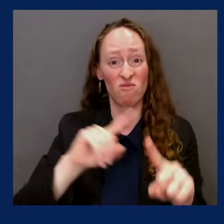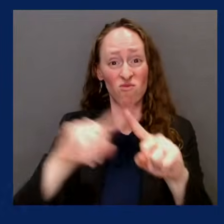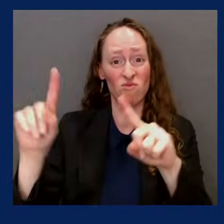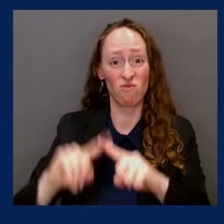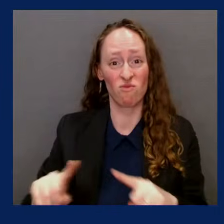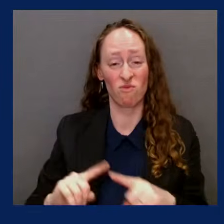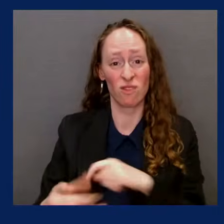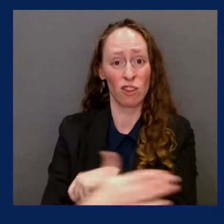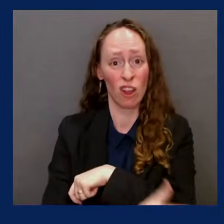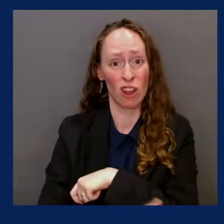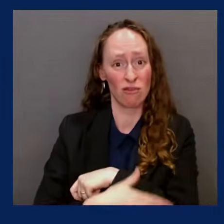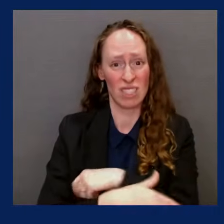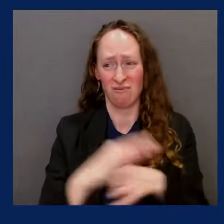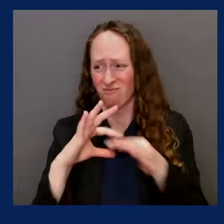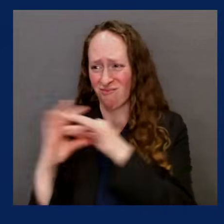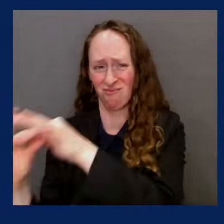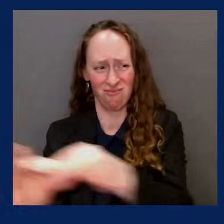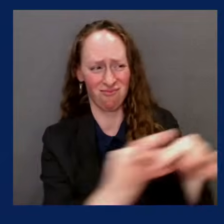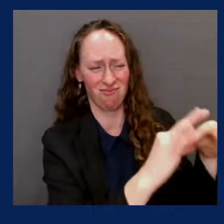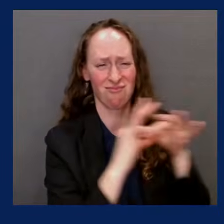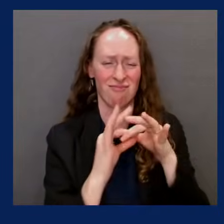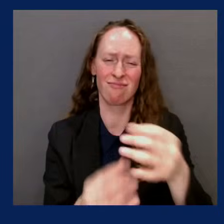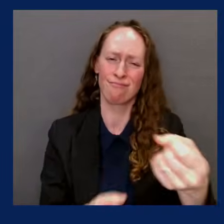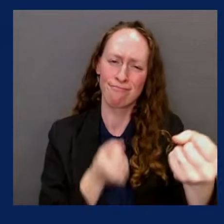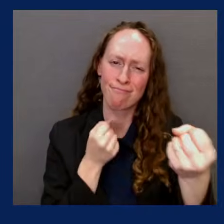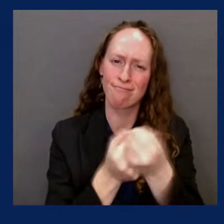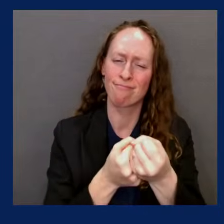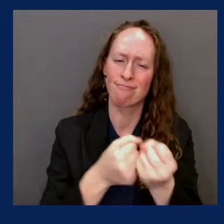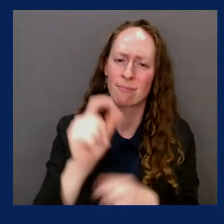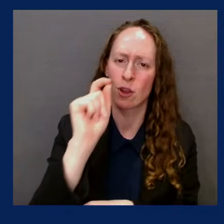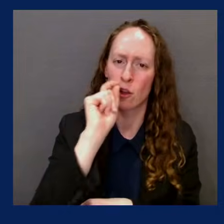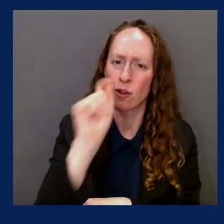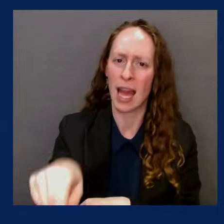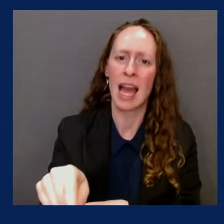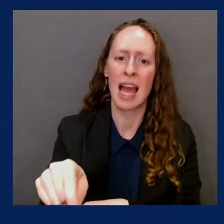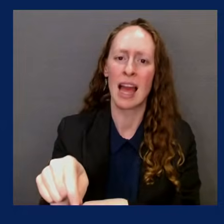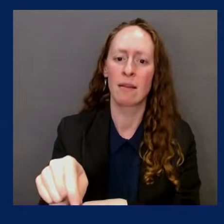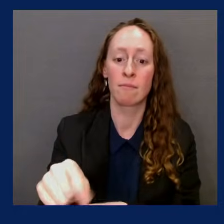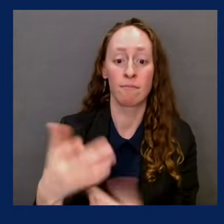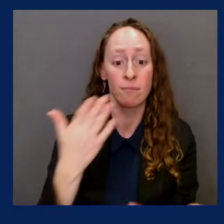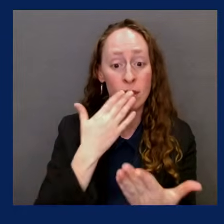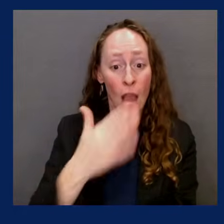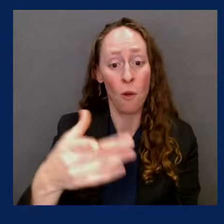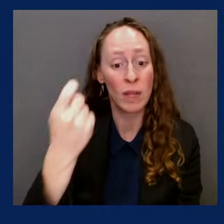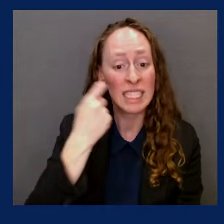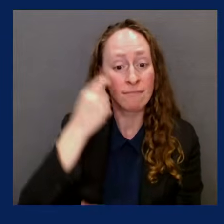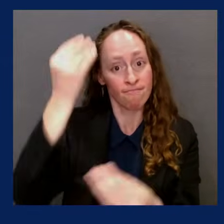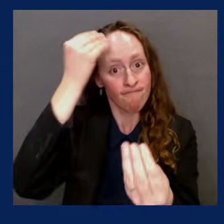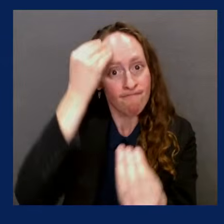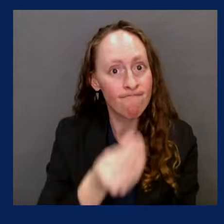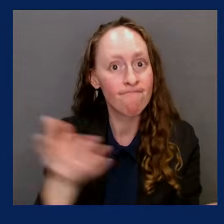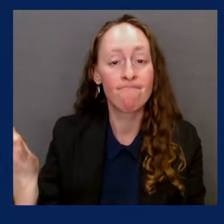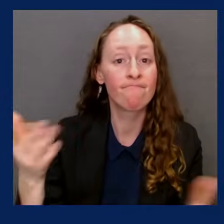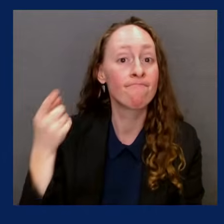for the new package of military aid you recently announced, and I -- it's for Ukraine.